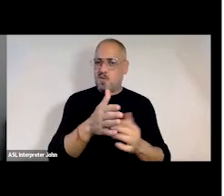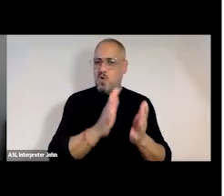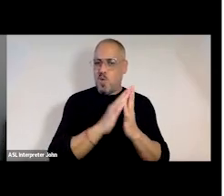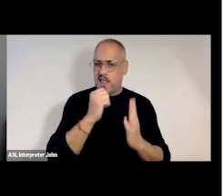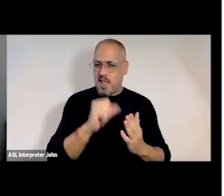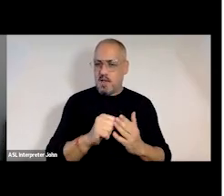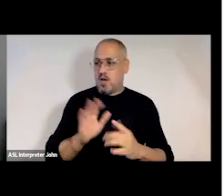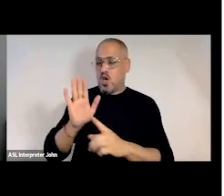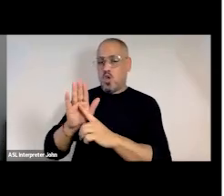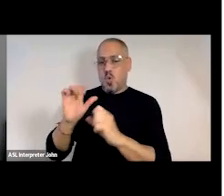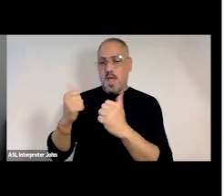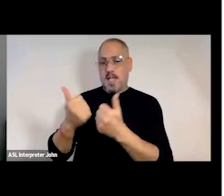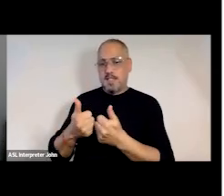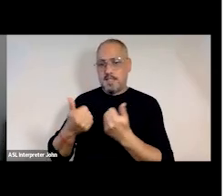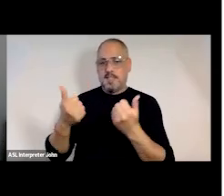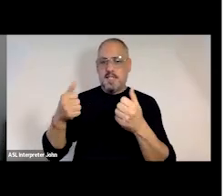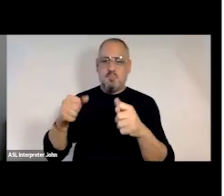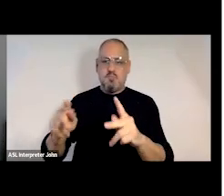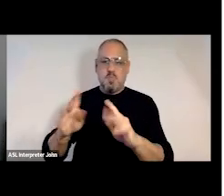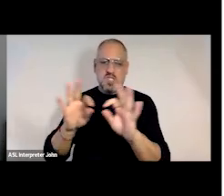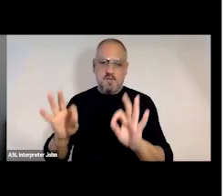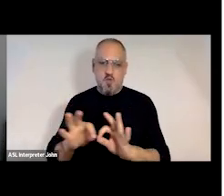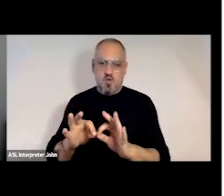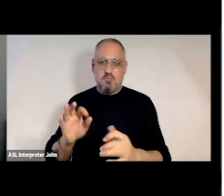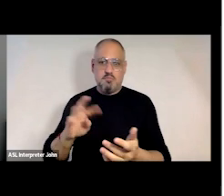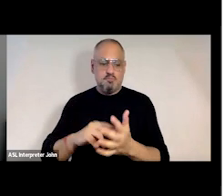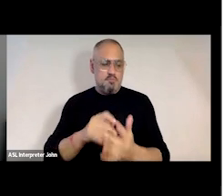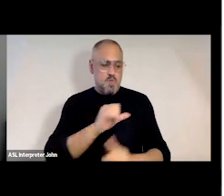your agency's release form, which authorizes that treatment provider